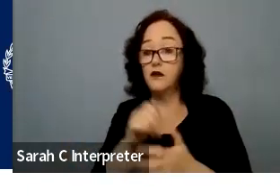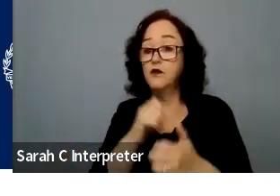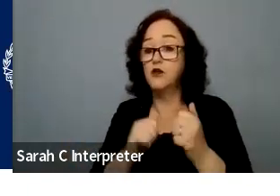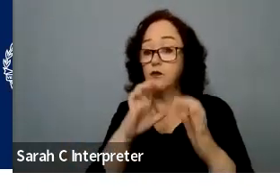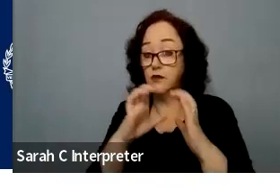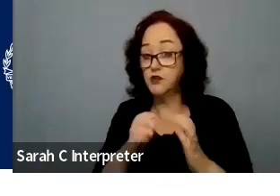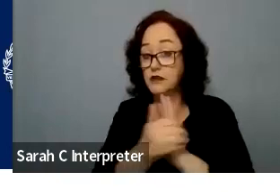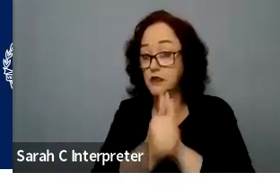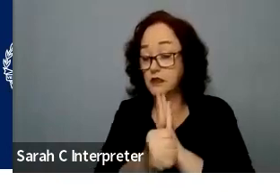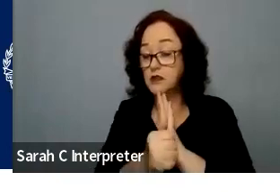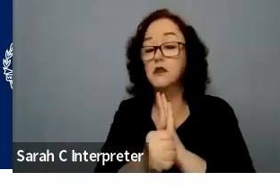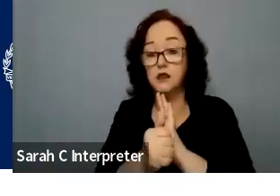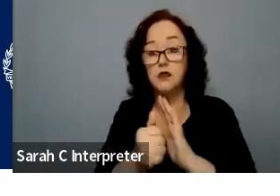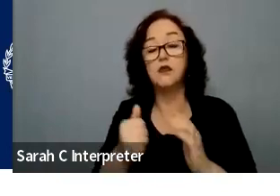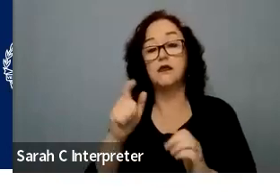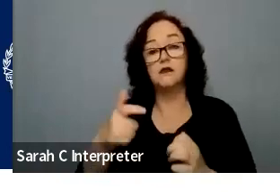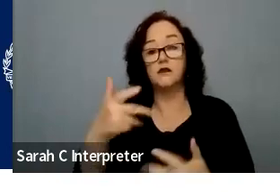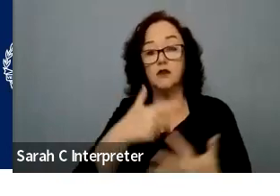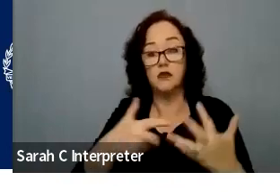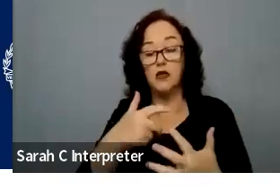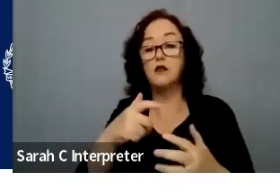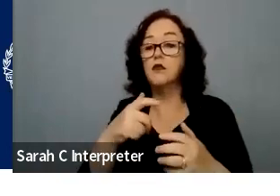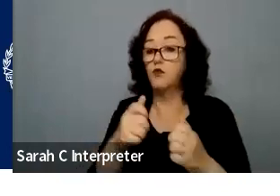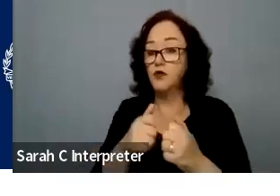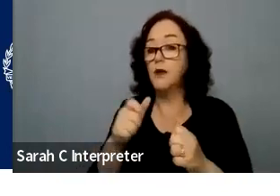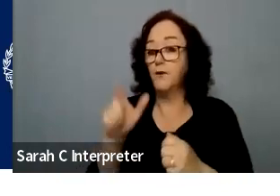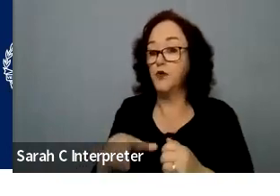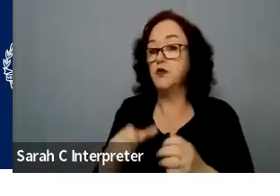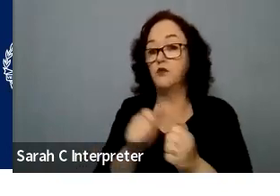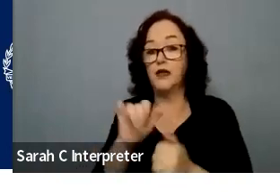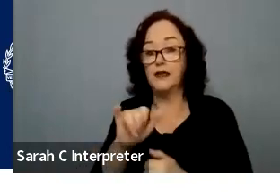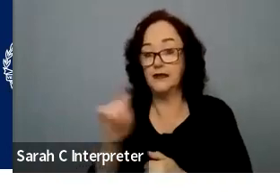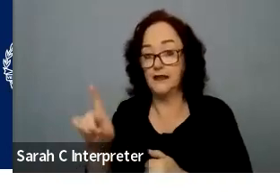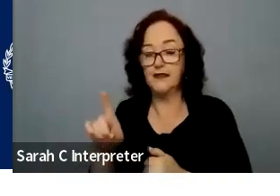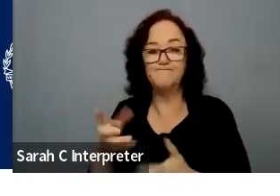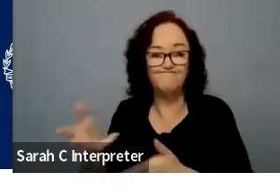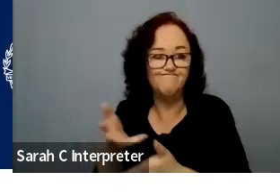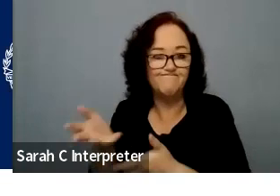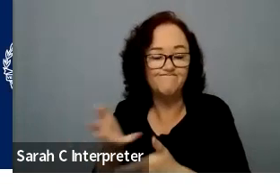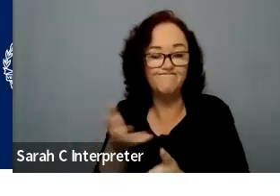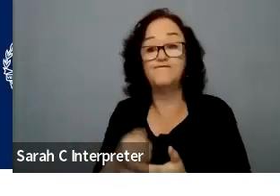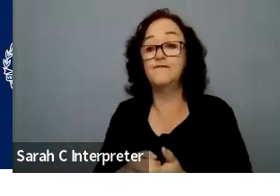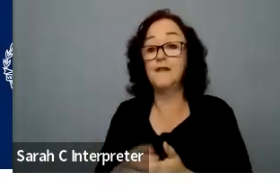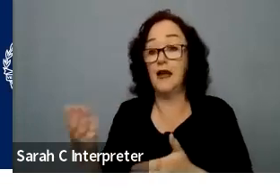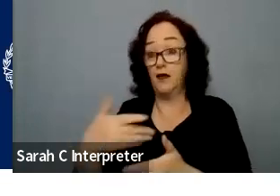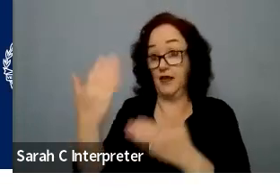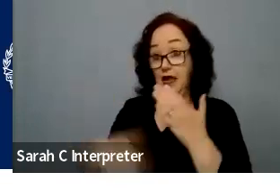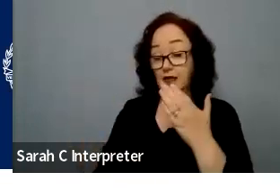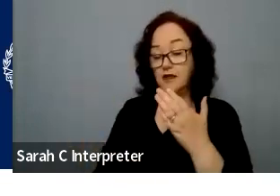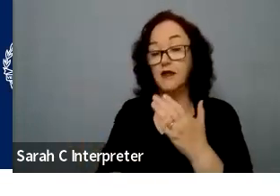with the persons with idd at the end of the interaction persons with IDD were asked to provide